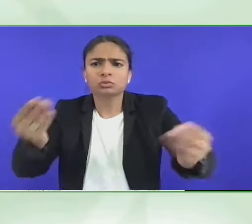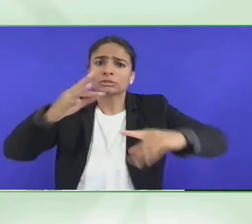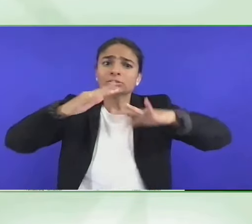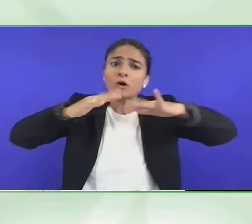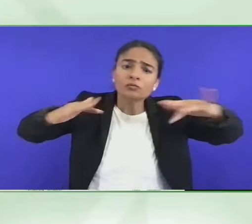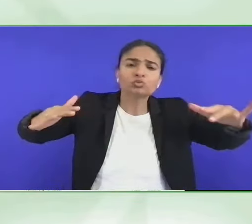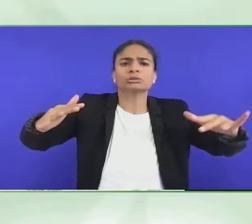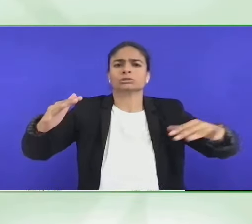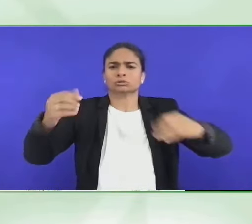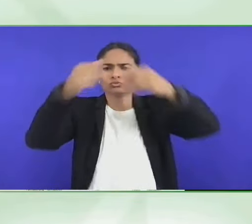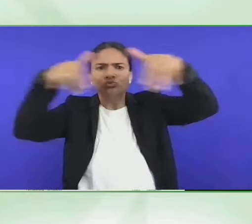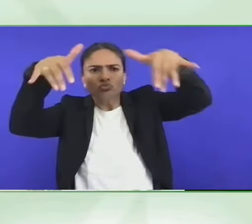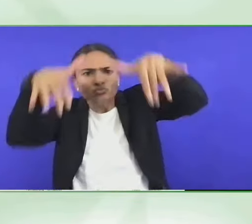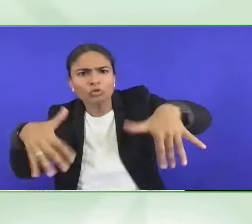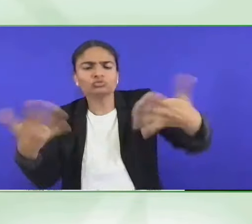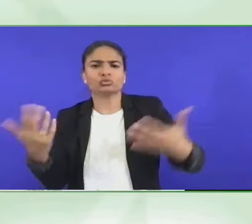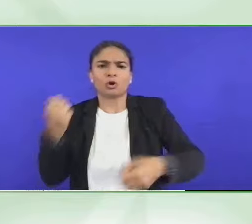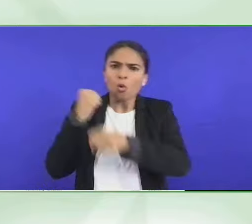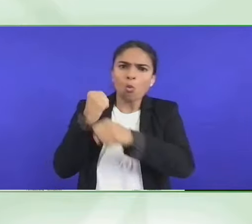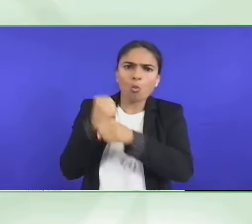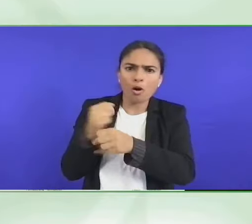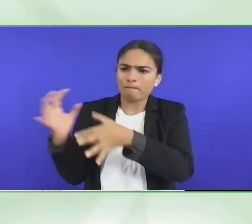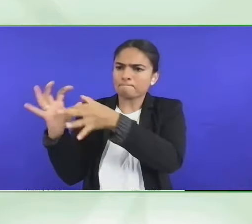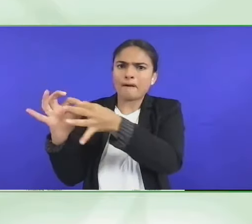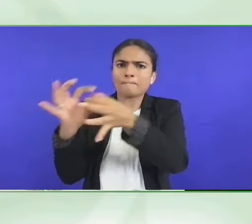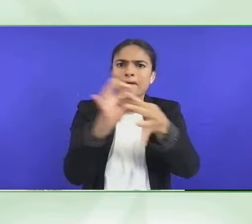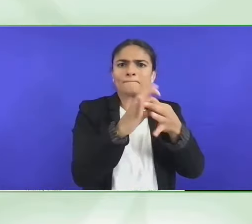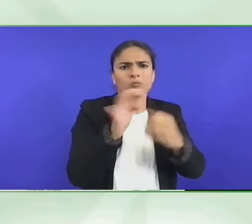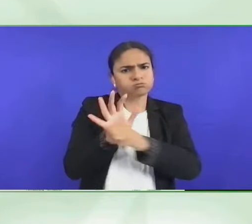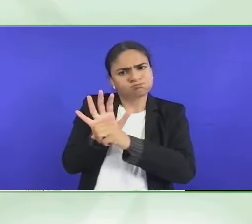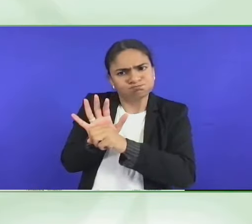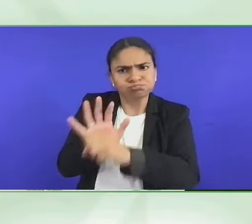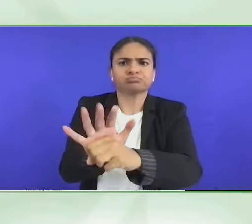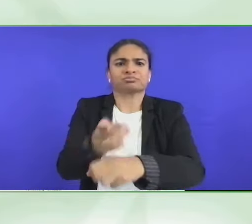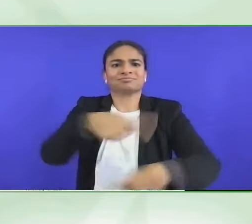those concepts to be more inclusive of people with disabilities.